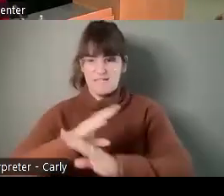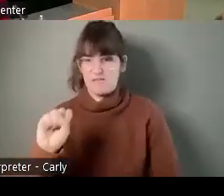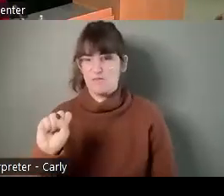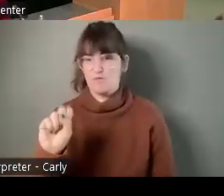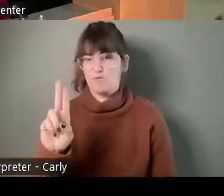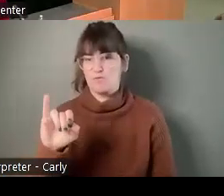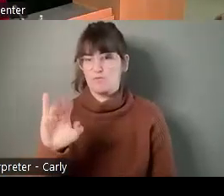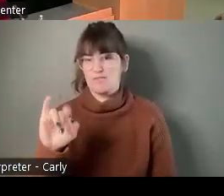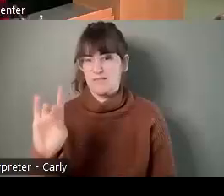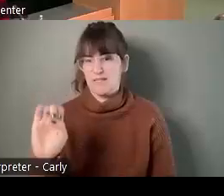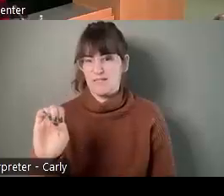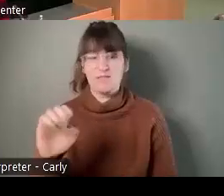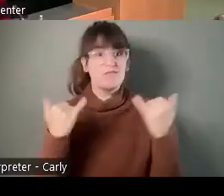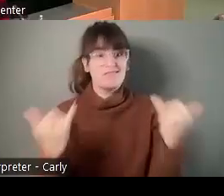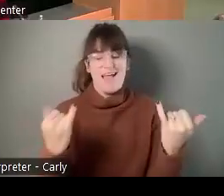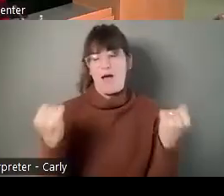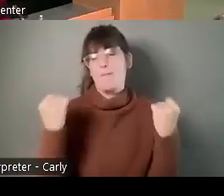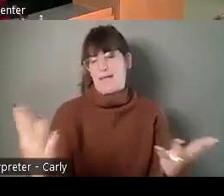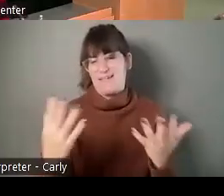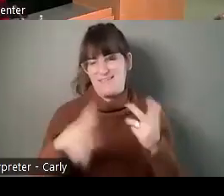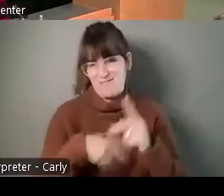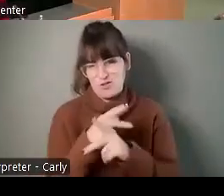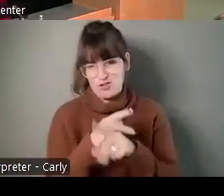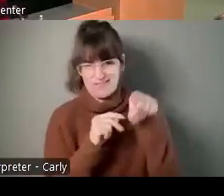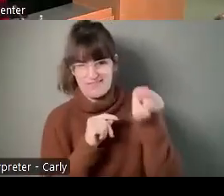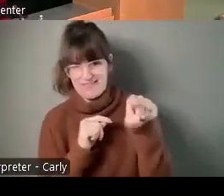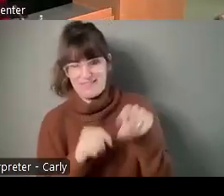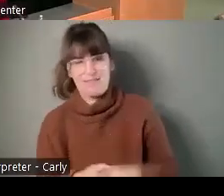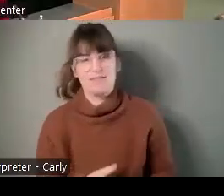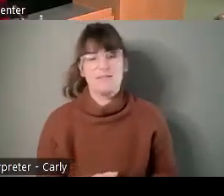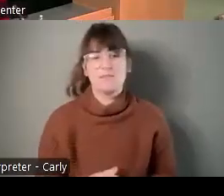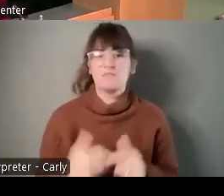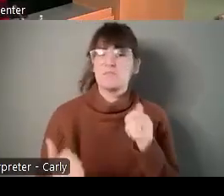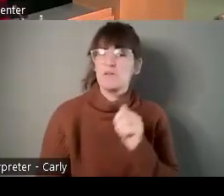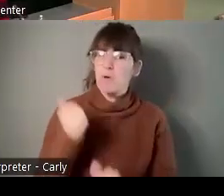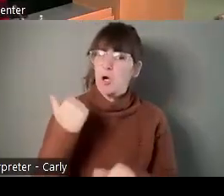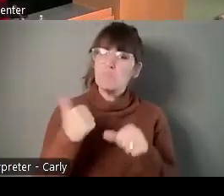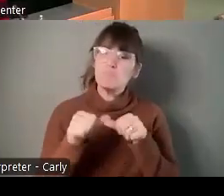there's been many iterations of caring contacts. Most of them last somewhere between 6 months and